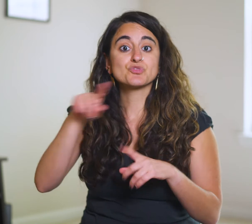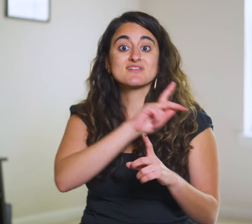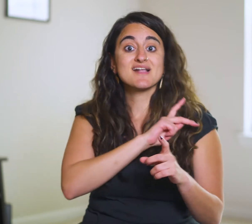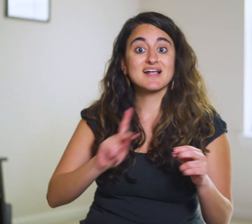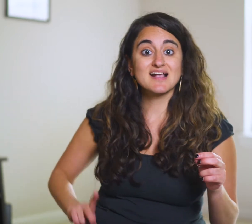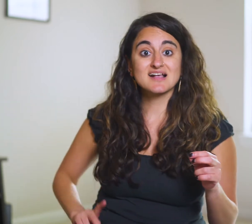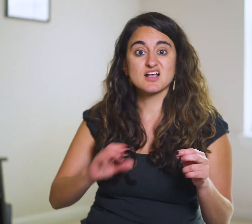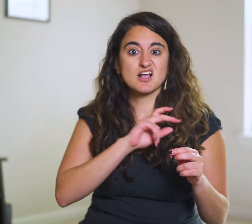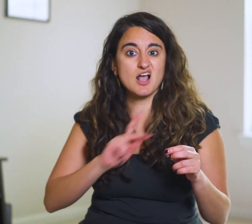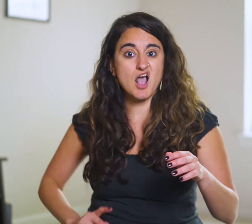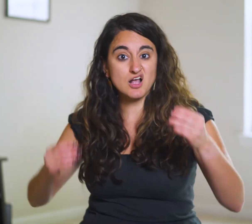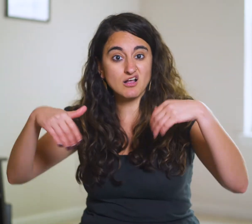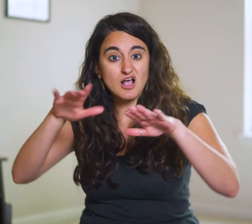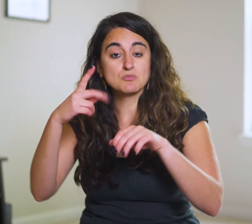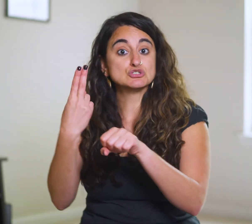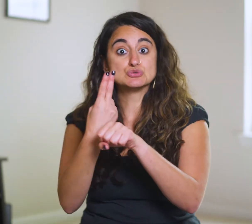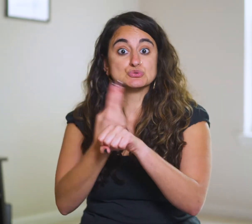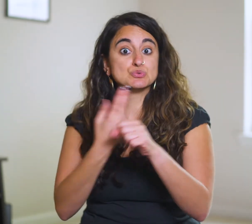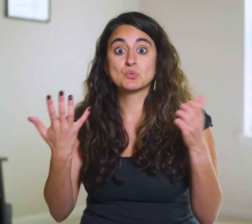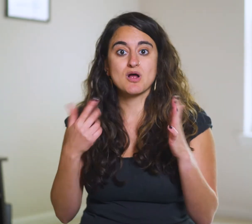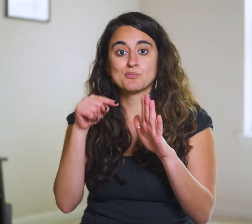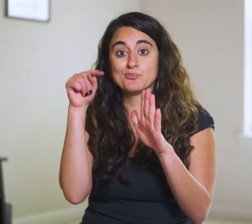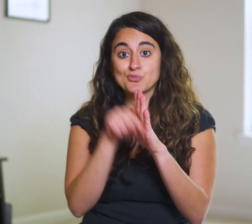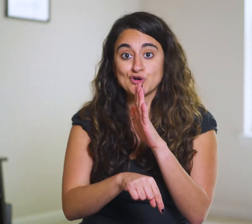These kings and kingdoms use murder,